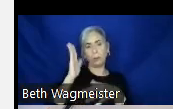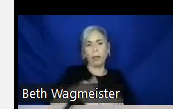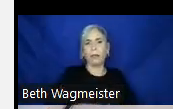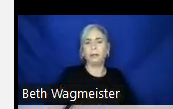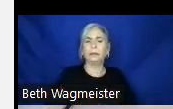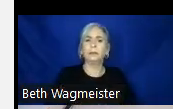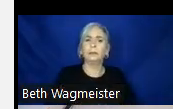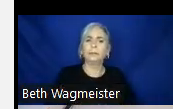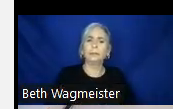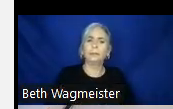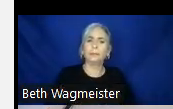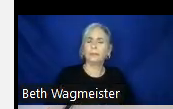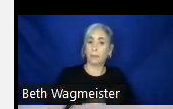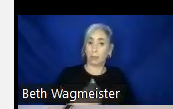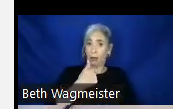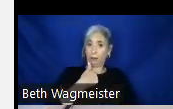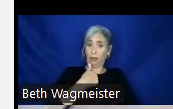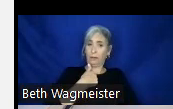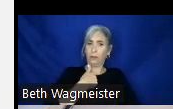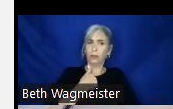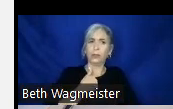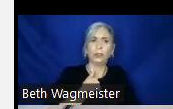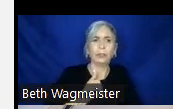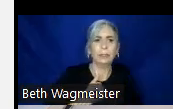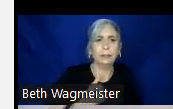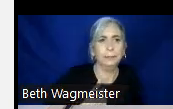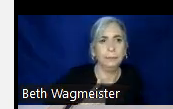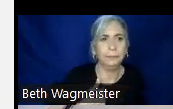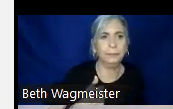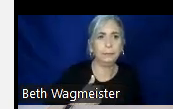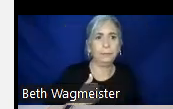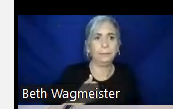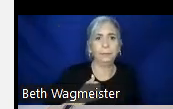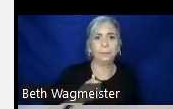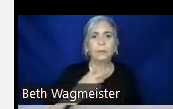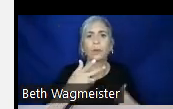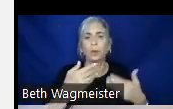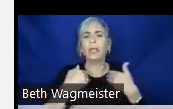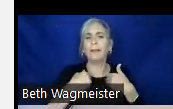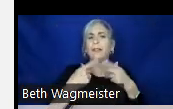What about ourselves? At Sanity, we have very recently done an accessibility review of our